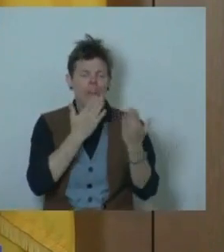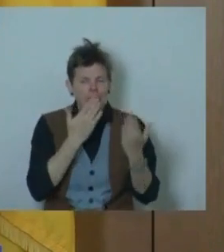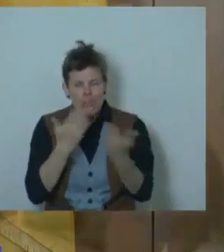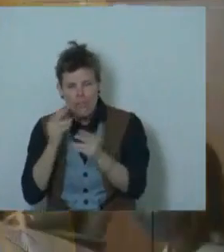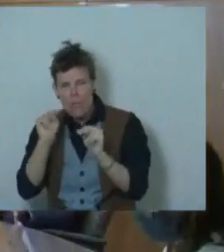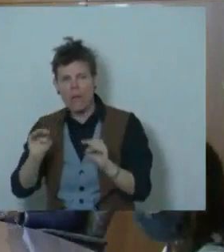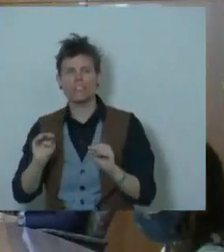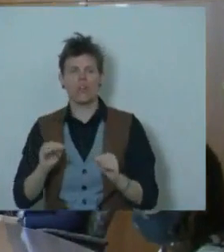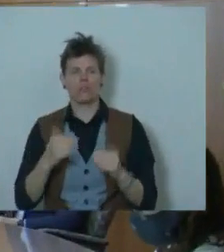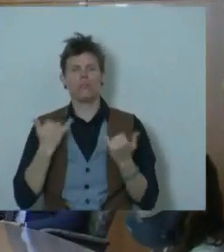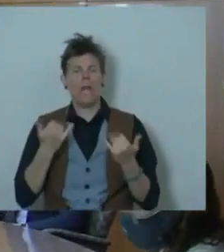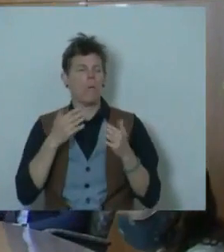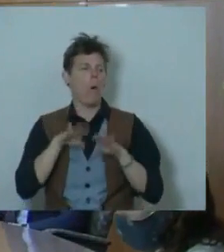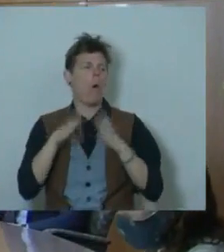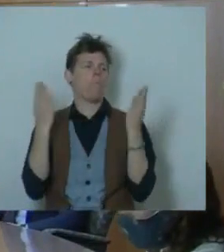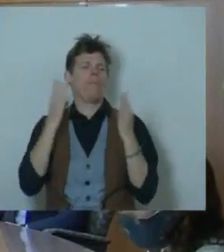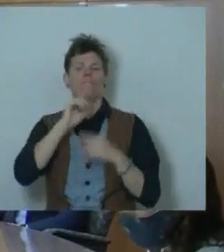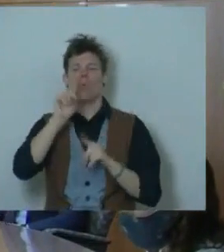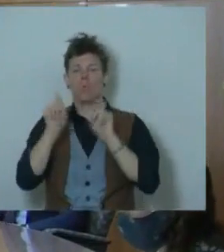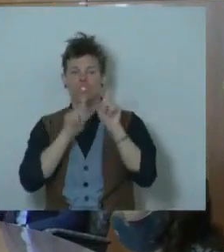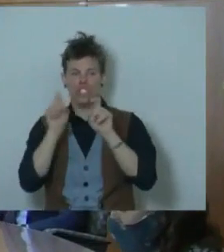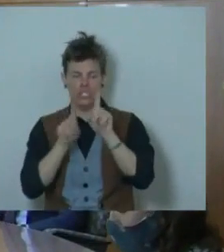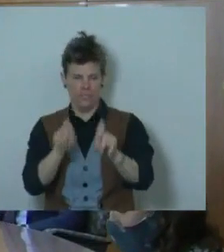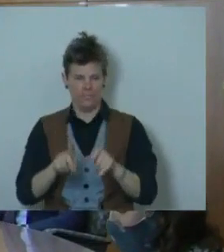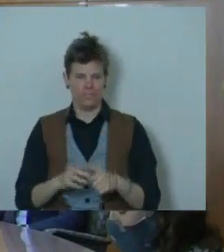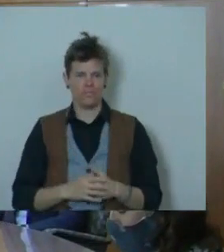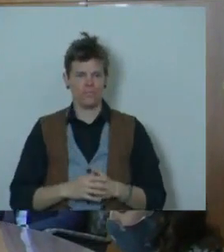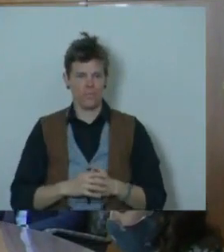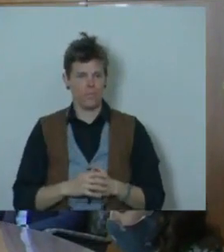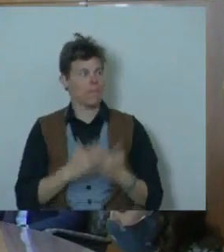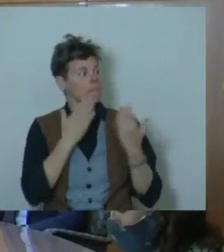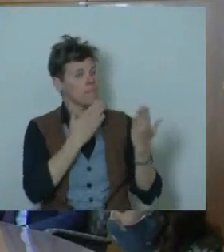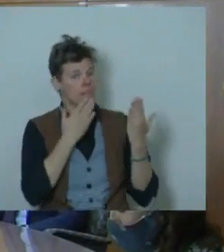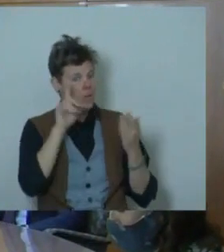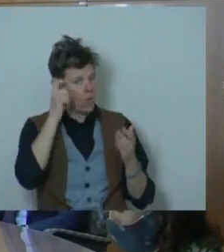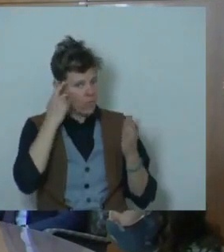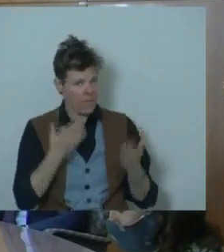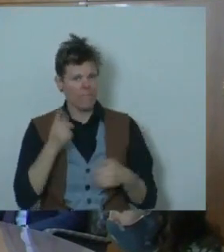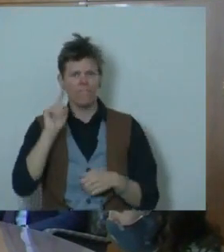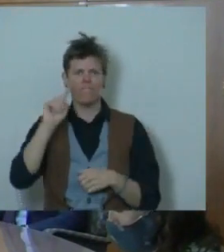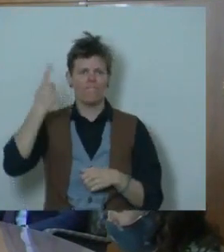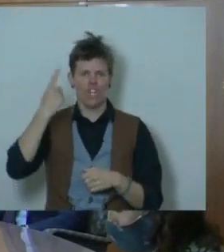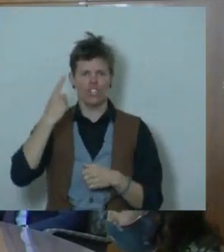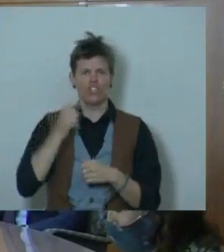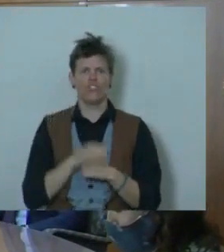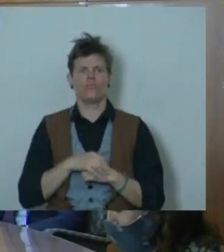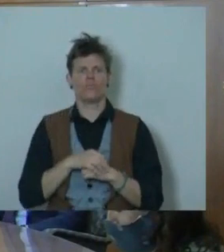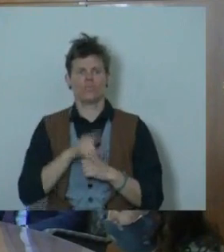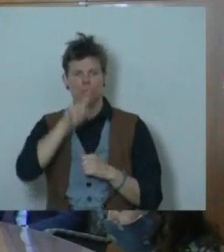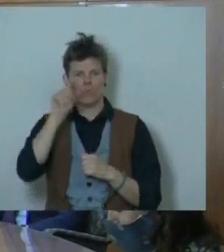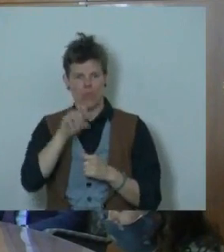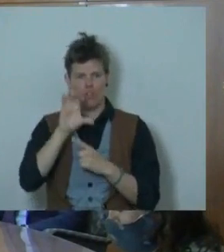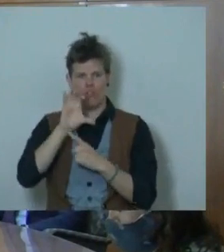PROTECT ABILITY ABOUT THE FUTURE. THANK YOU AND CONGRATULATIONS.